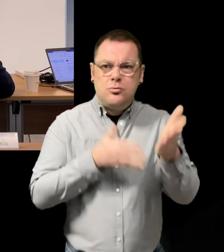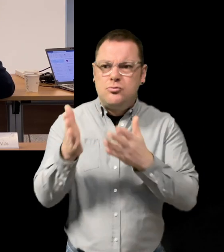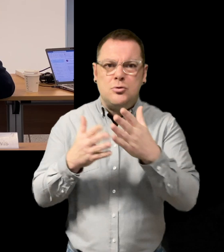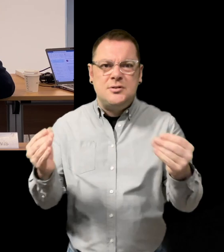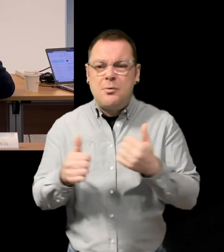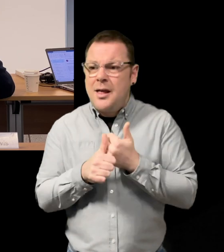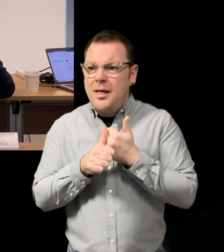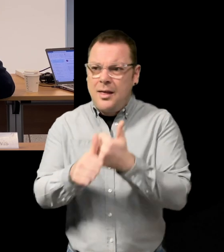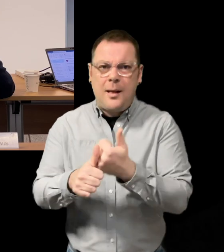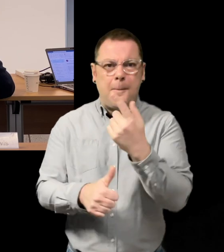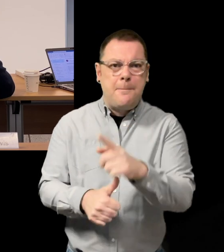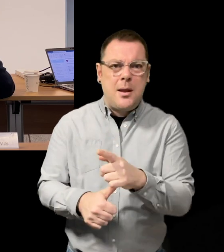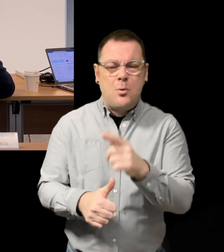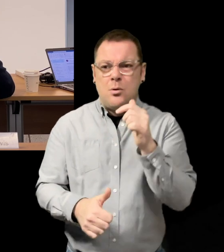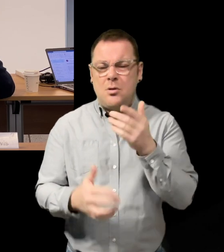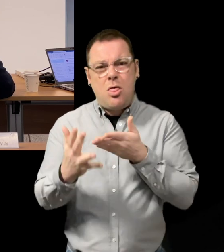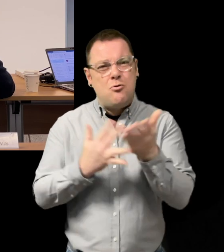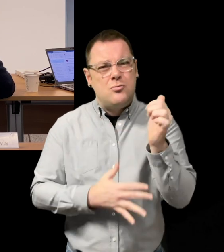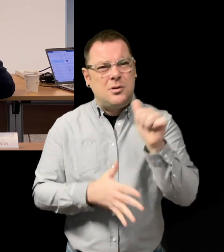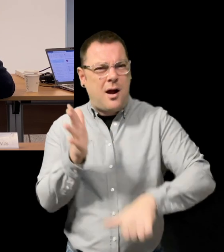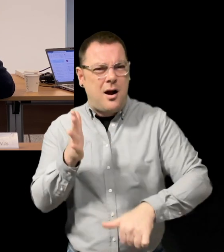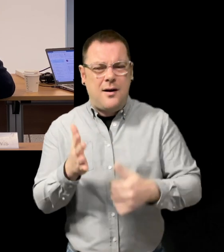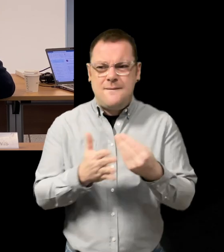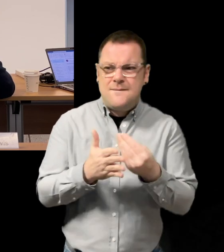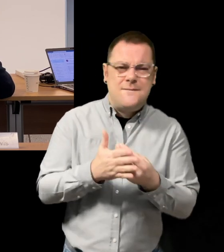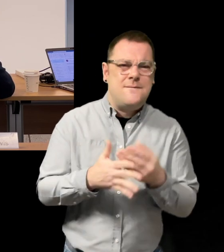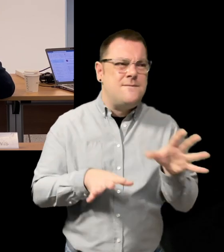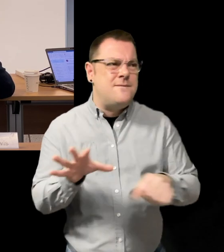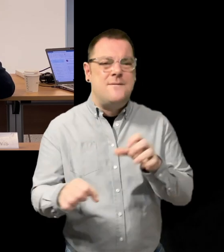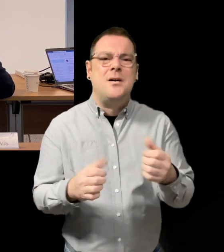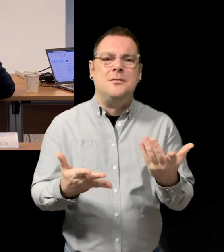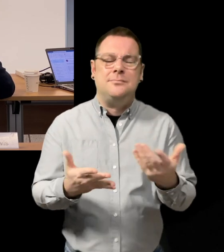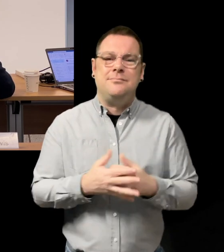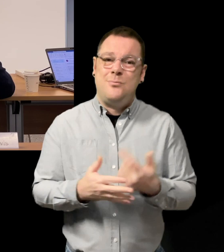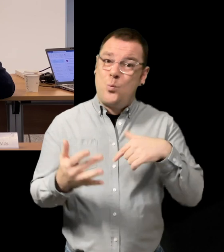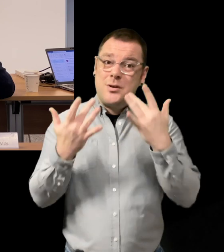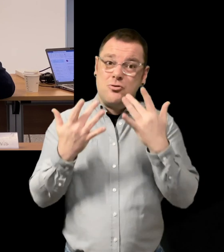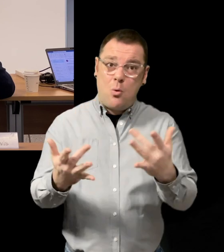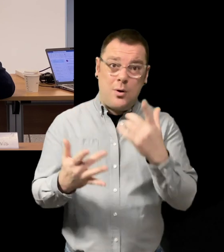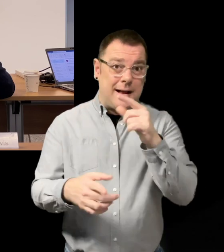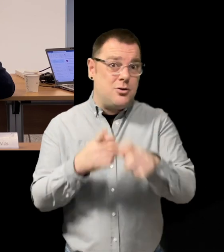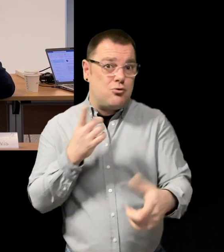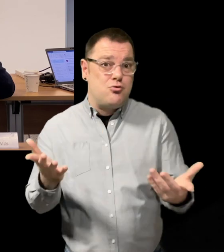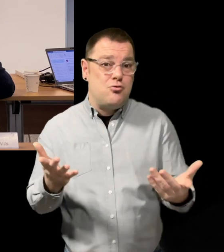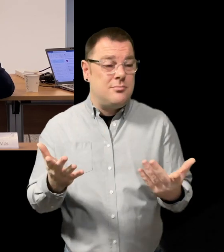to help people through tough financial times. We have shown we can do that and demonstrated